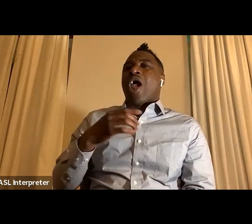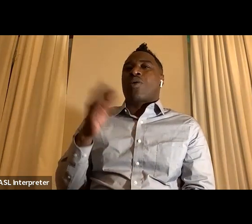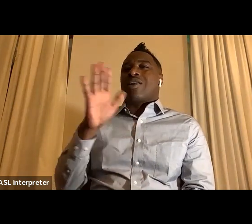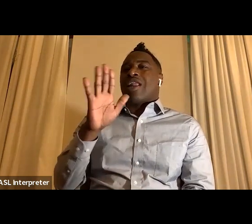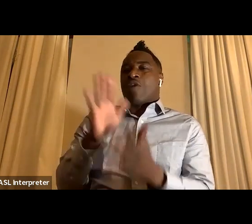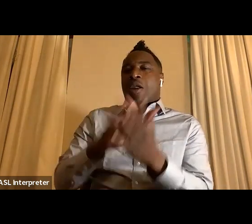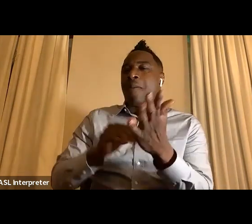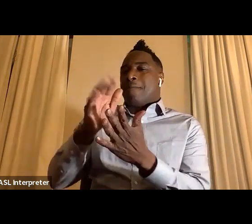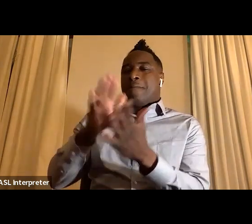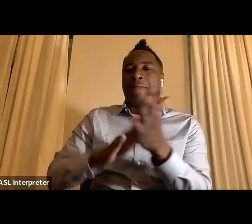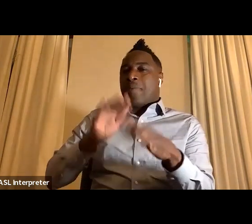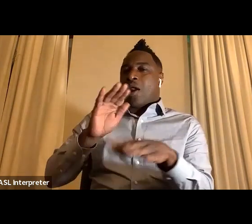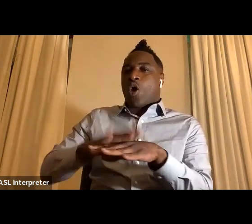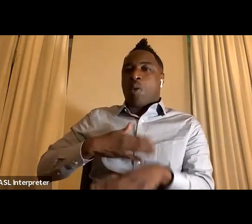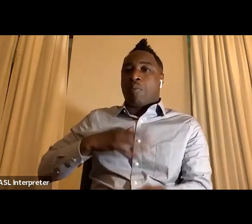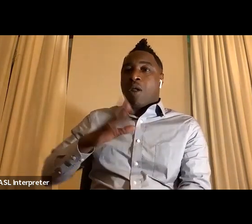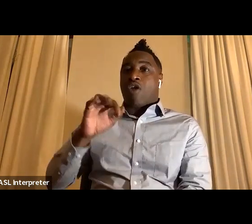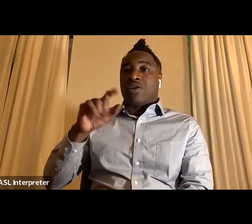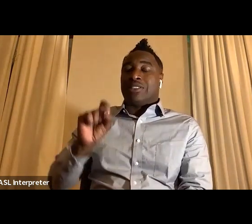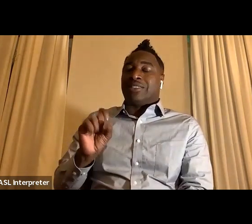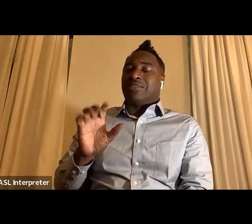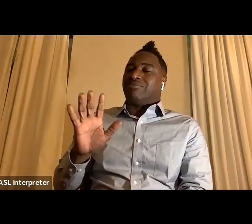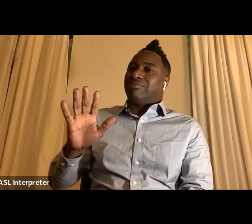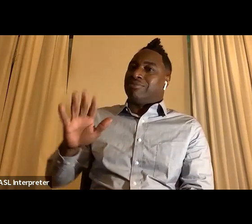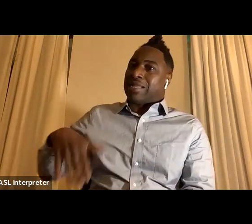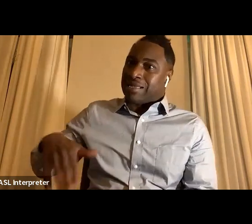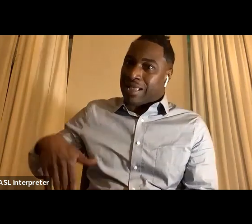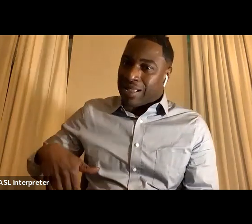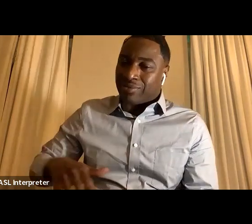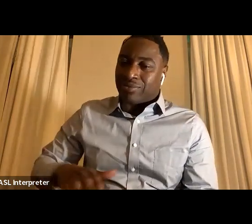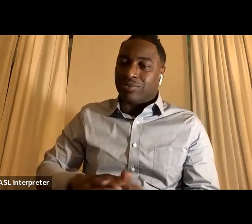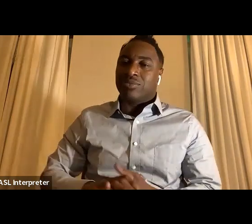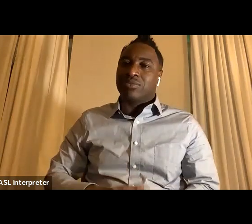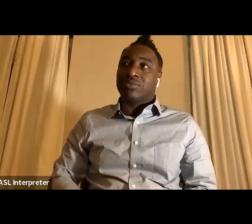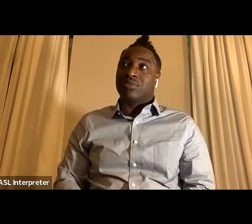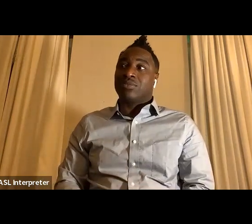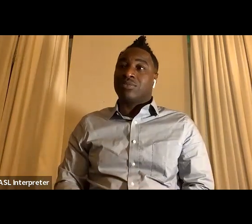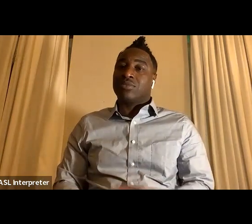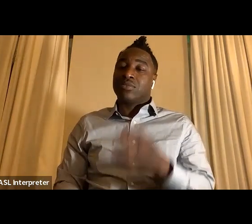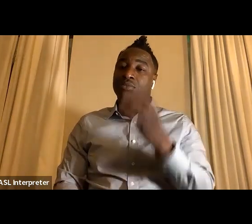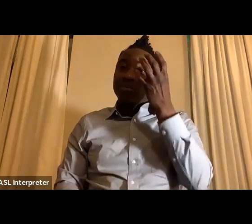I haven't done it yet. Yeah.